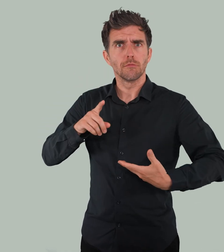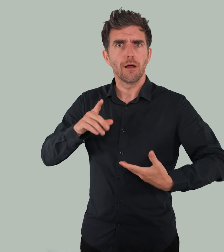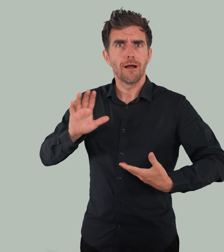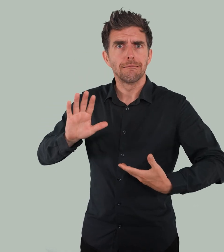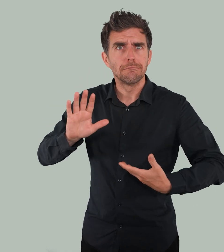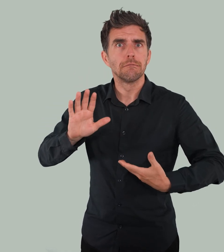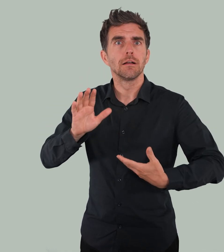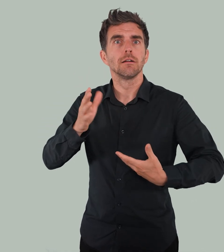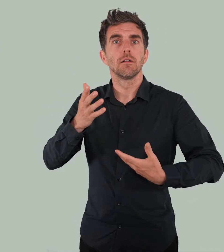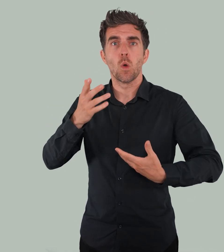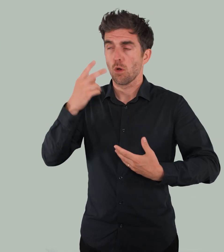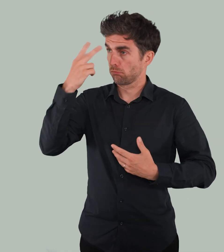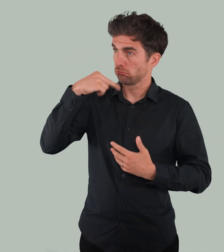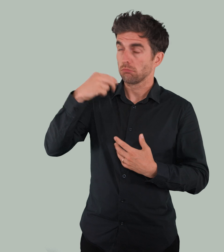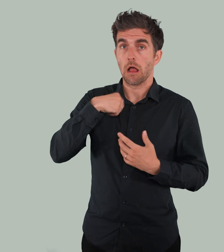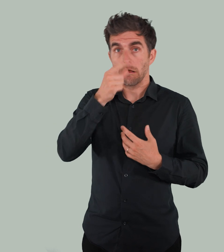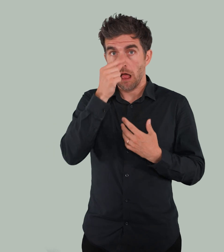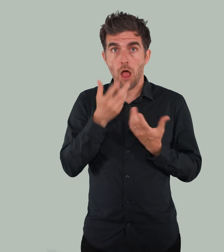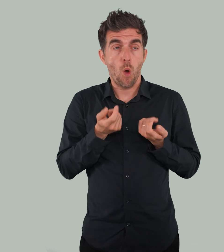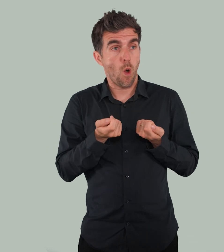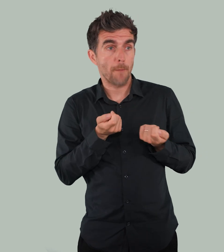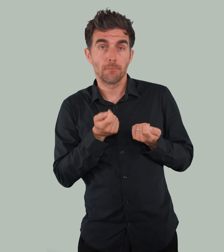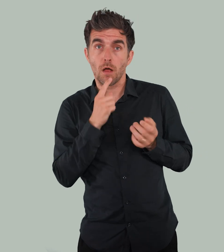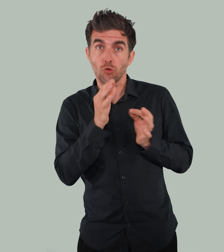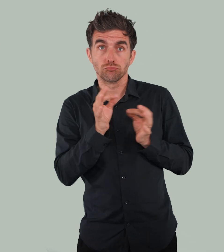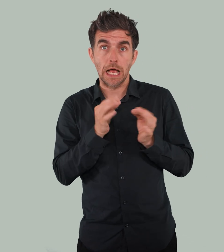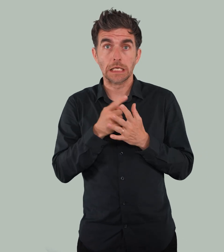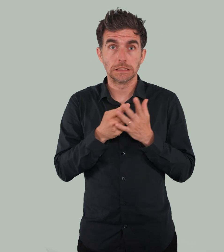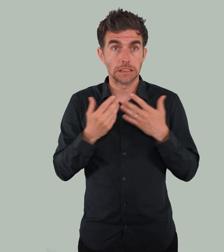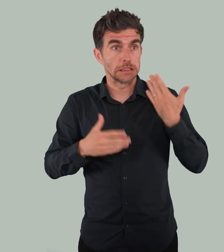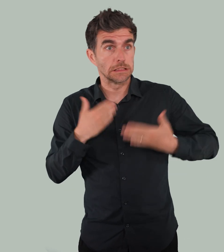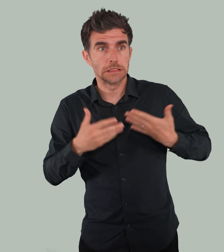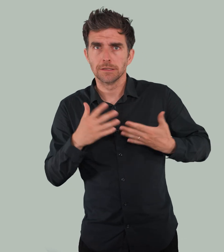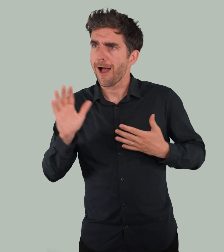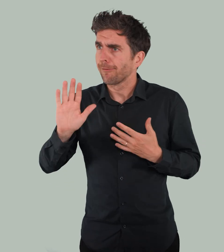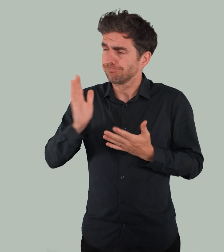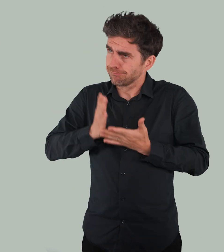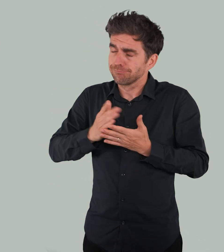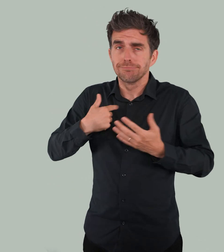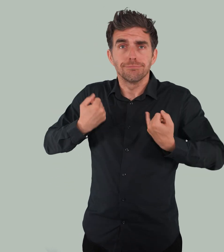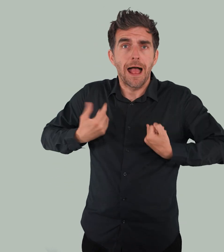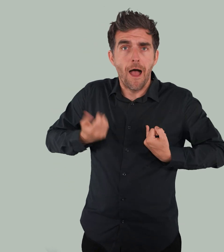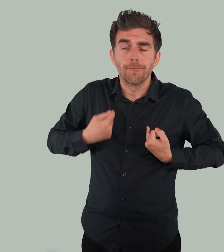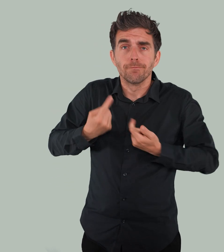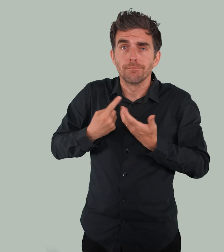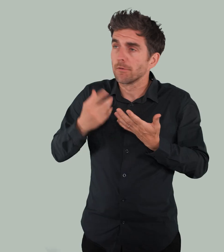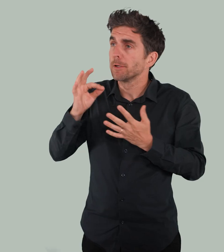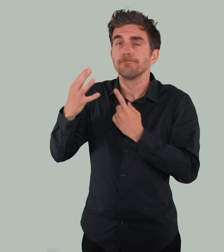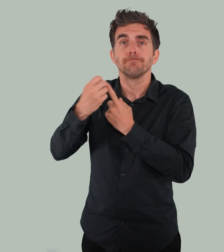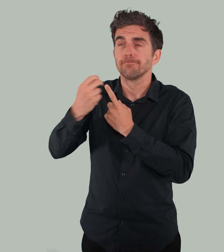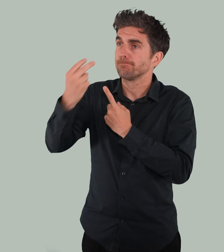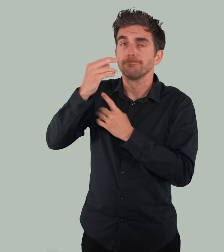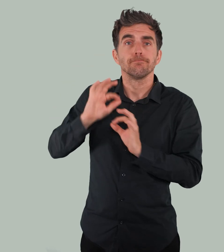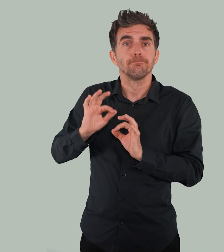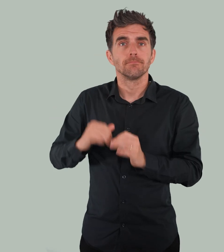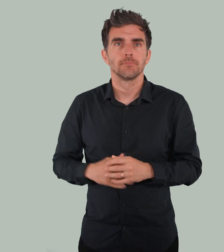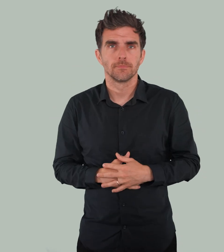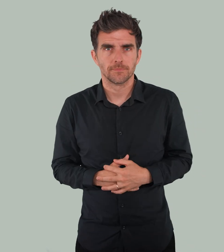behaviour, or coping strategies, rather than the overall impact of their condition.